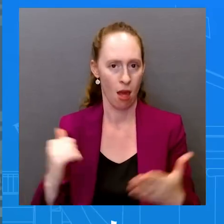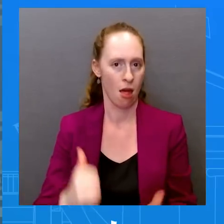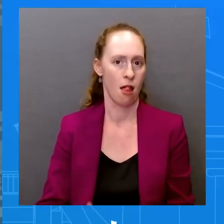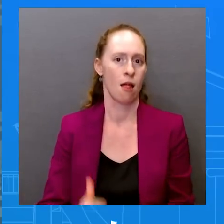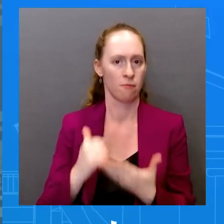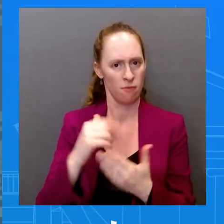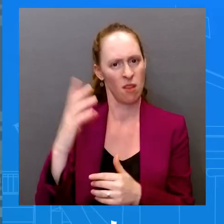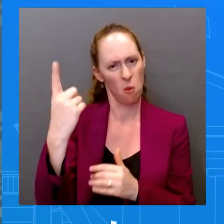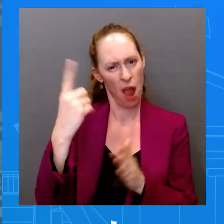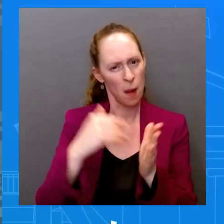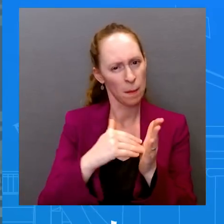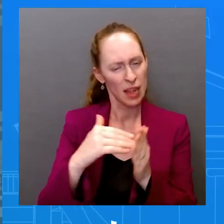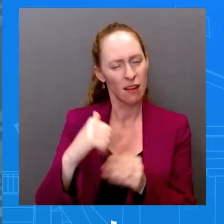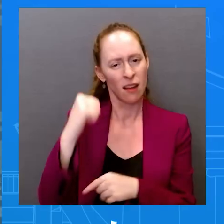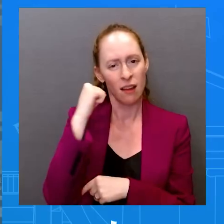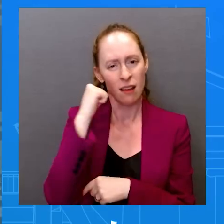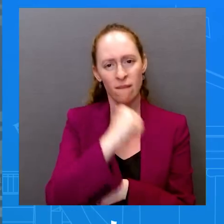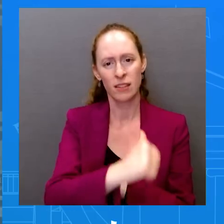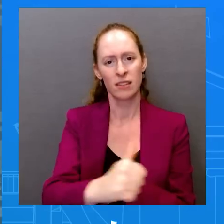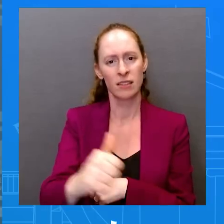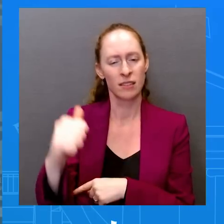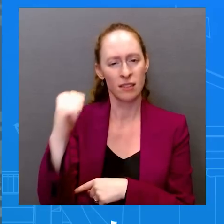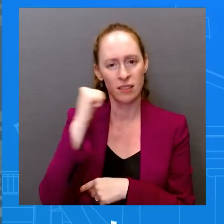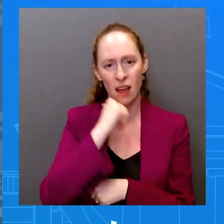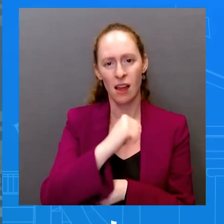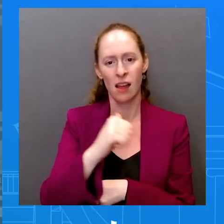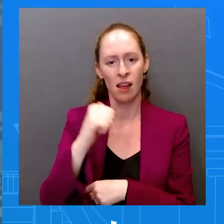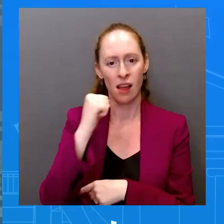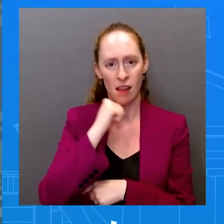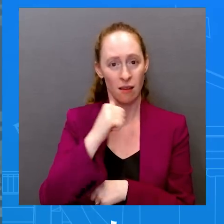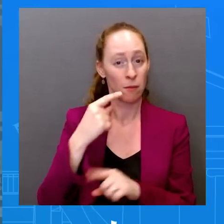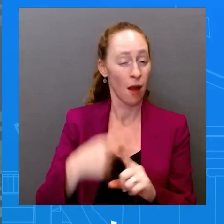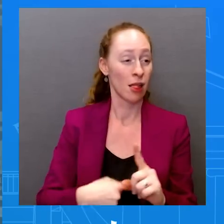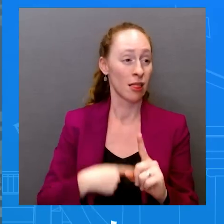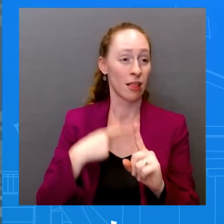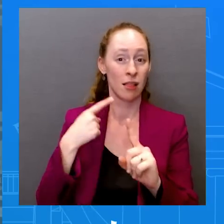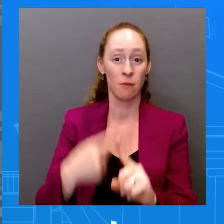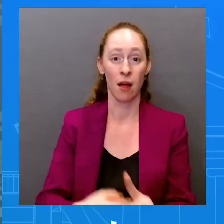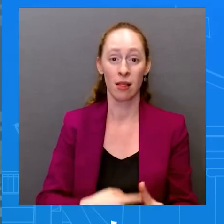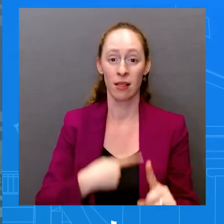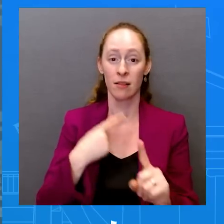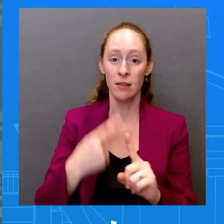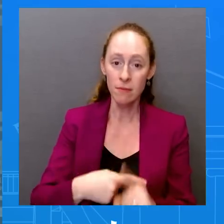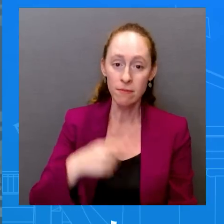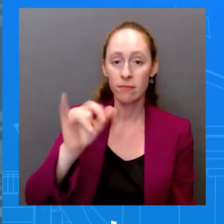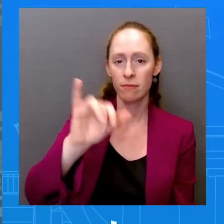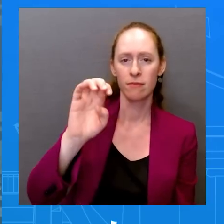for the last several months, that has helped. It's the ethanol 15 that he made a decision on to make that available during the summer,